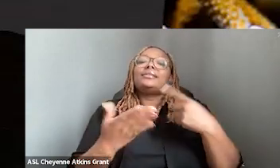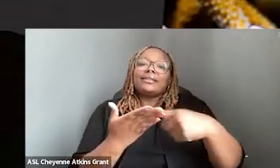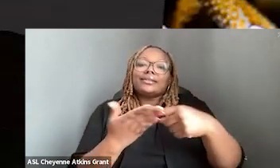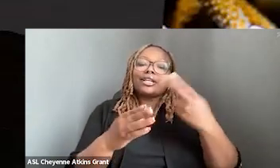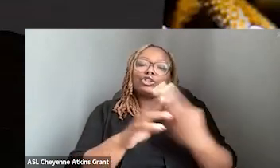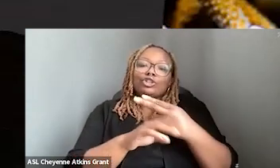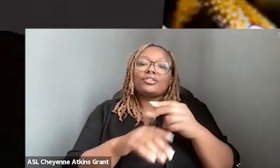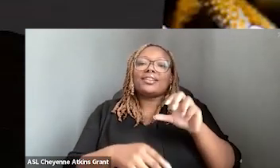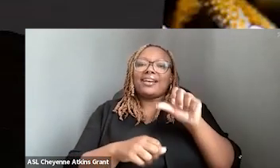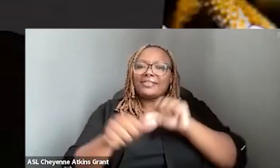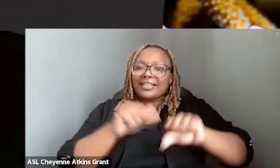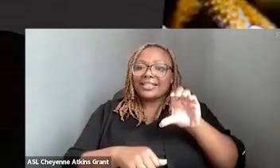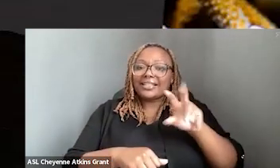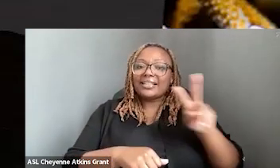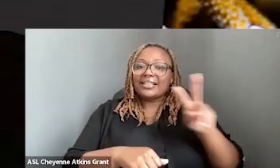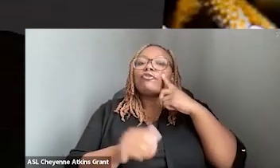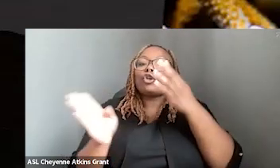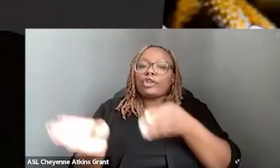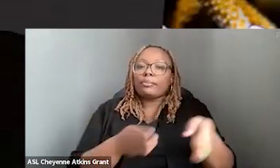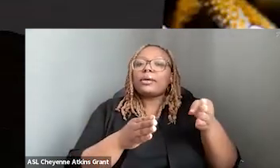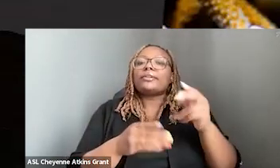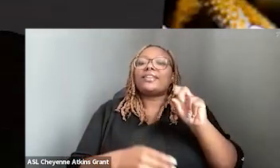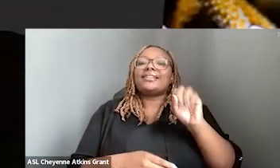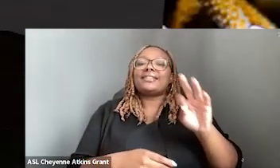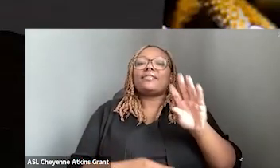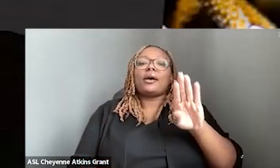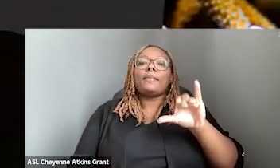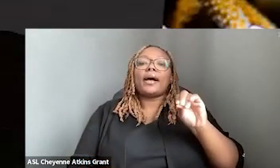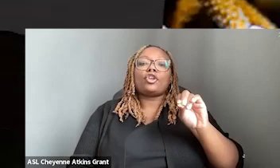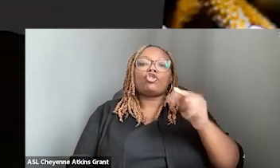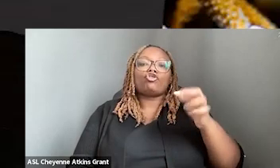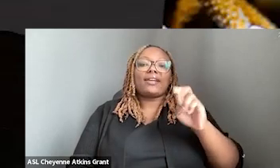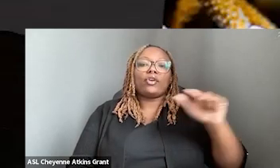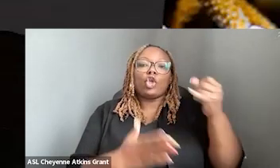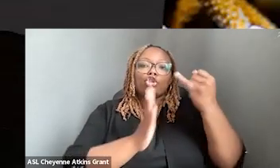to discuss the use of SciENcv for the preparation of the NSF biographical sketch